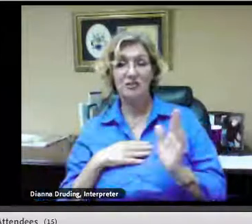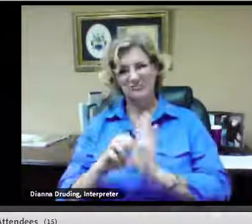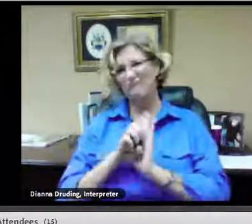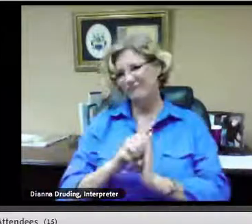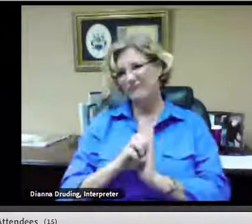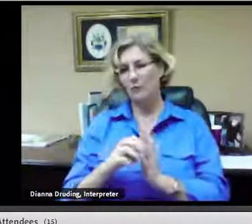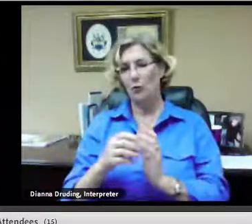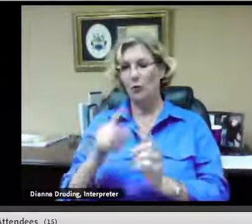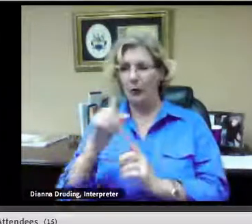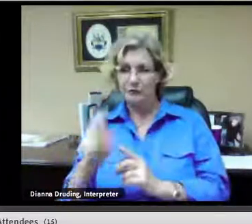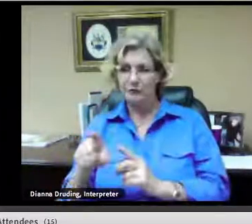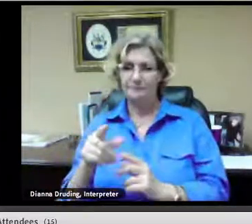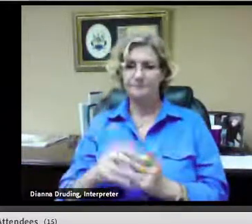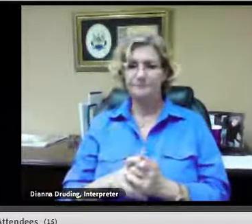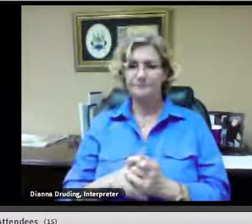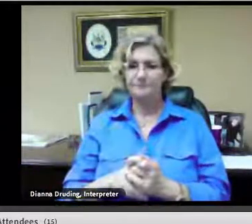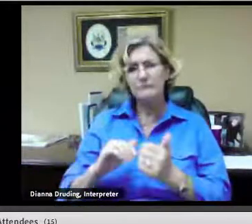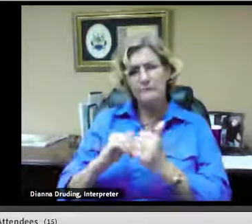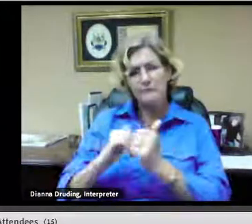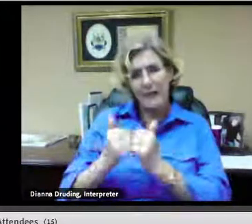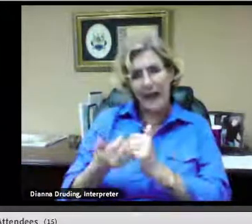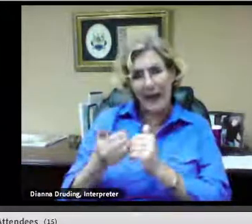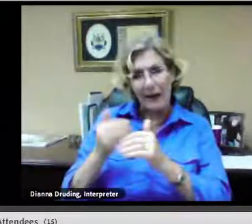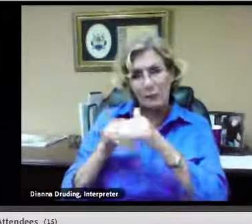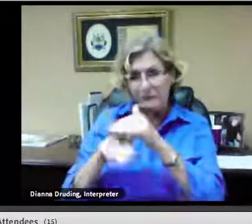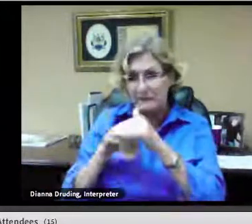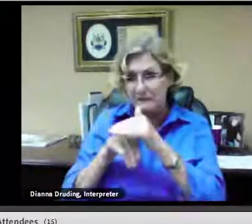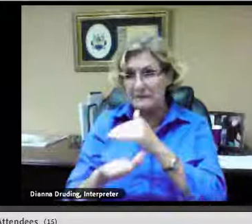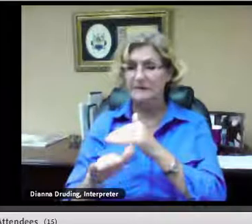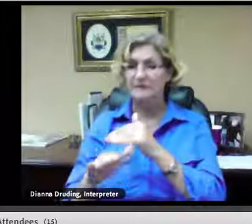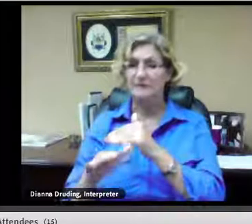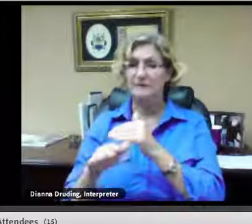How easy is it to enter your library if you're in a wheelchair? Okay?